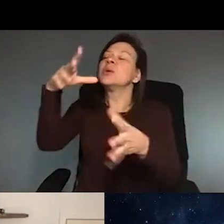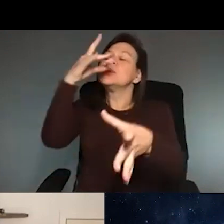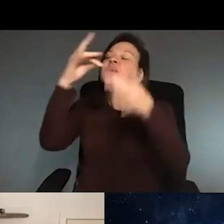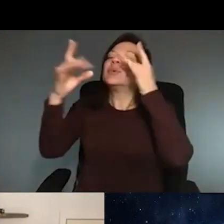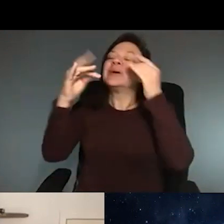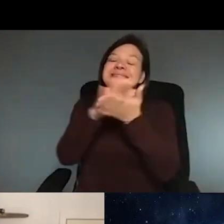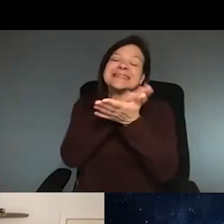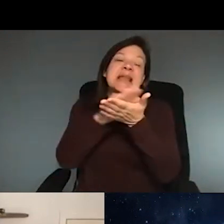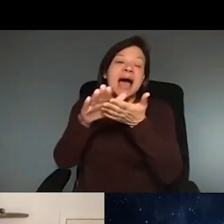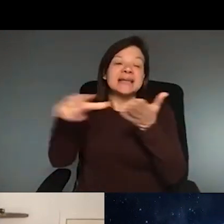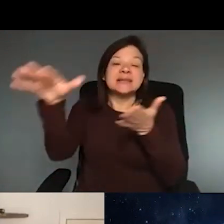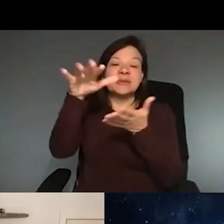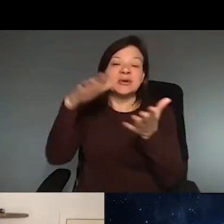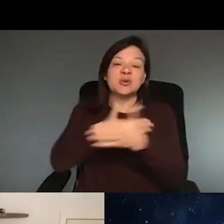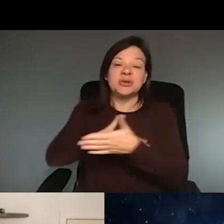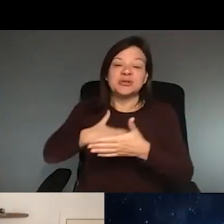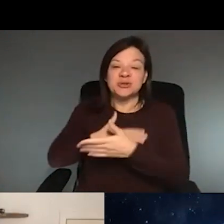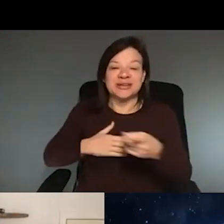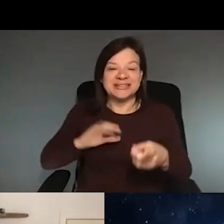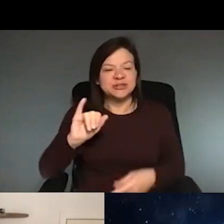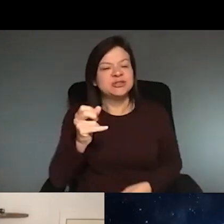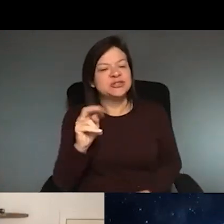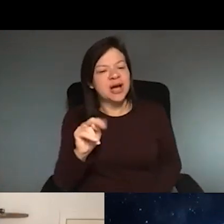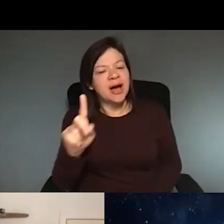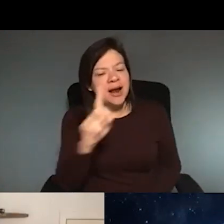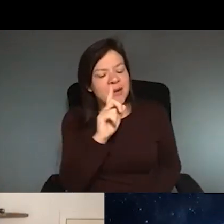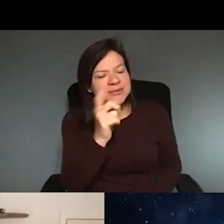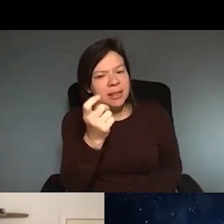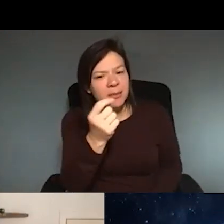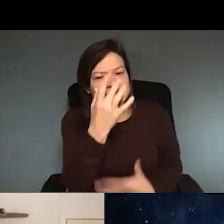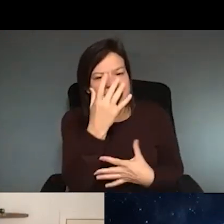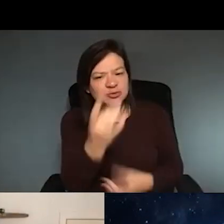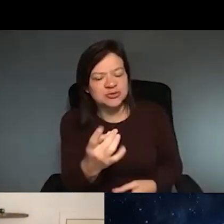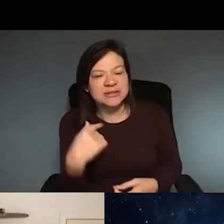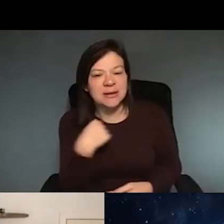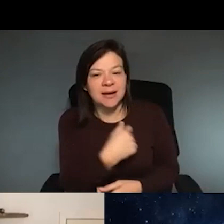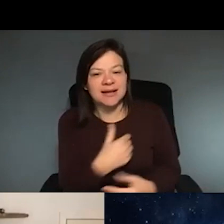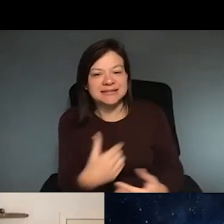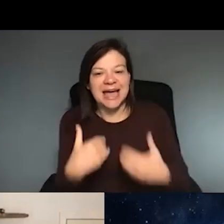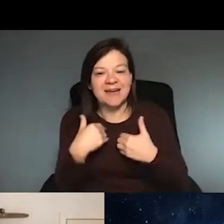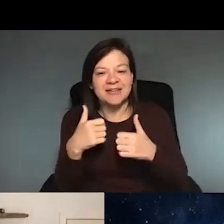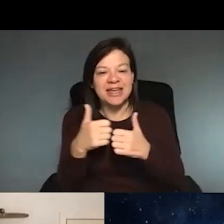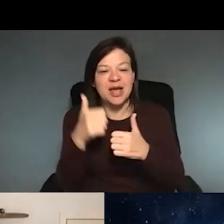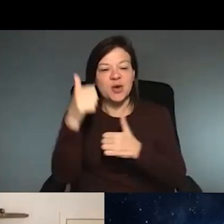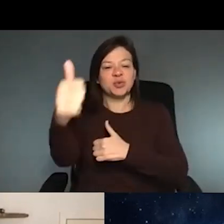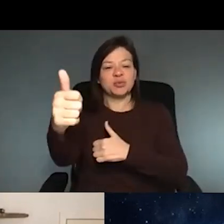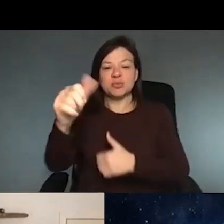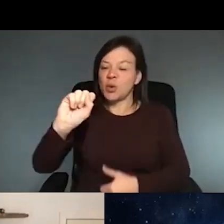INDEED. I WAS A LITTLE INTERESTED IN US HAVING REMOTE SPACE OFFICE!